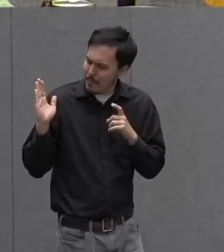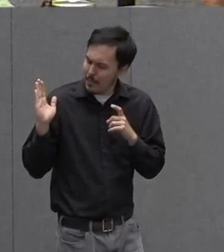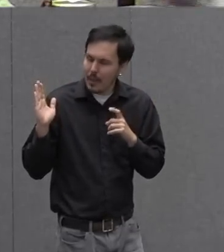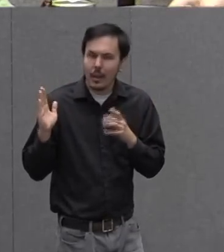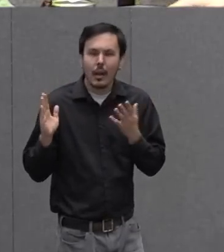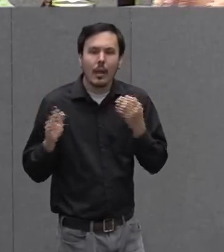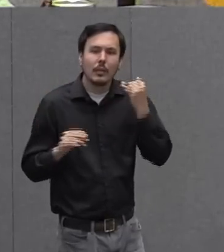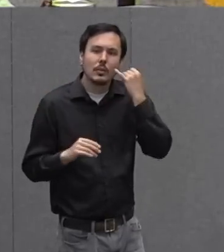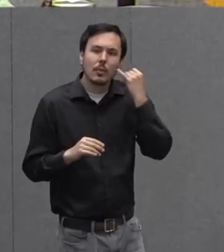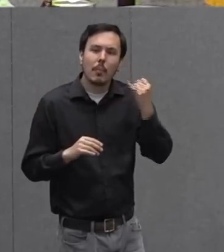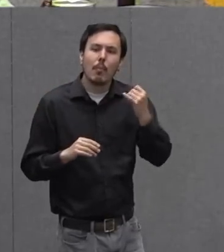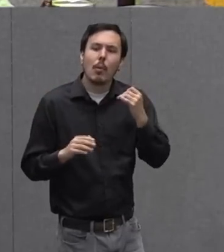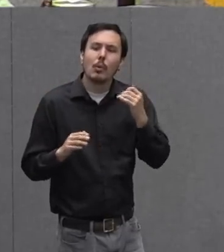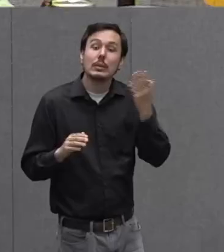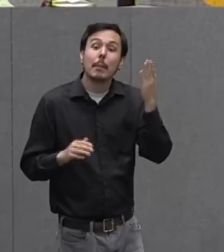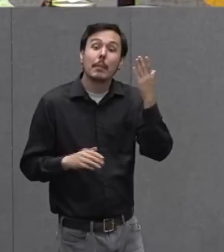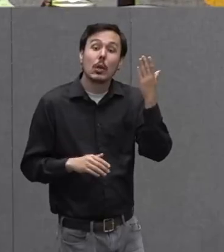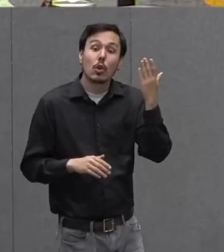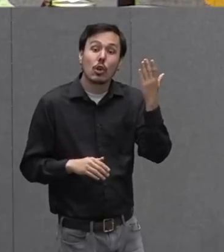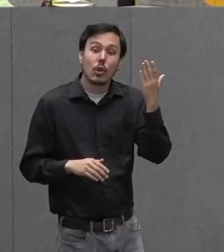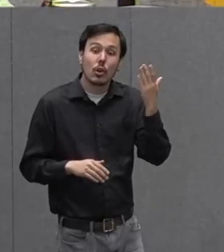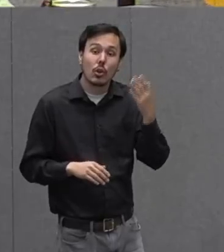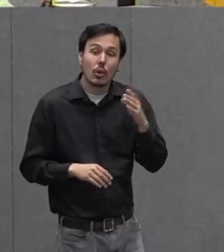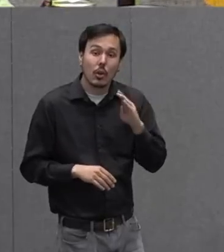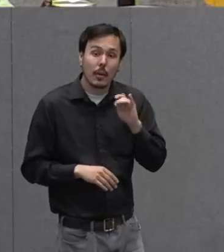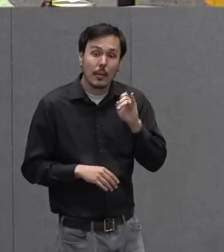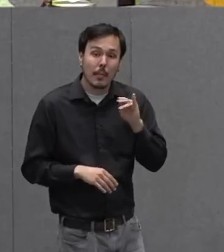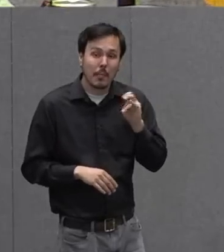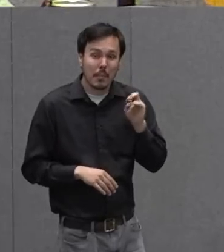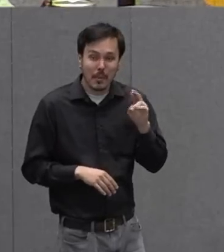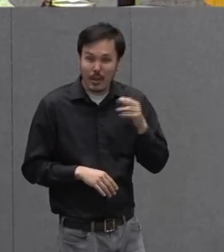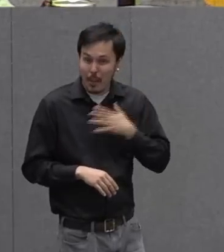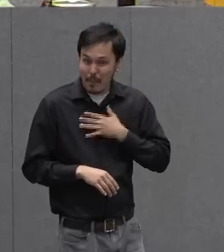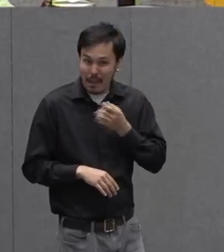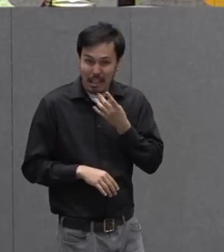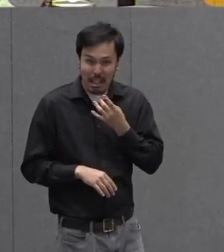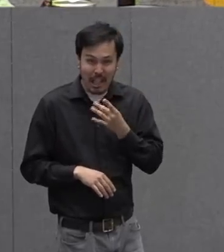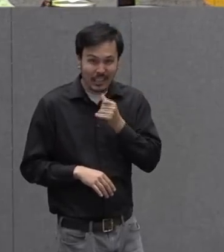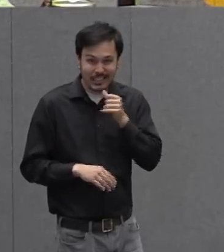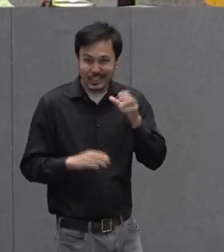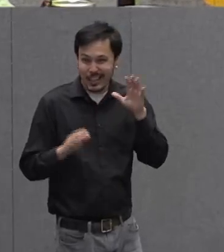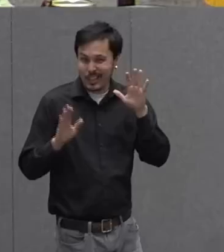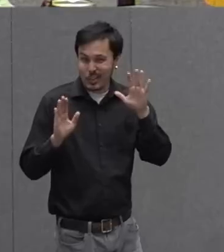What about a mirror? My light's not the greatest, my mirror's not the greatest.